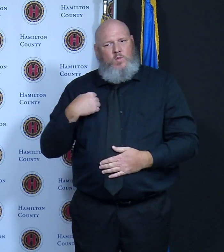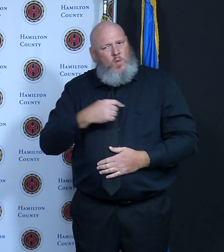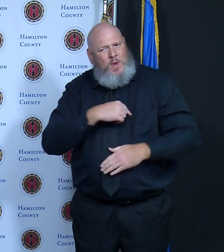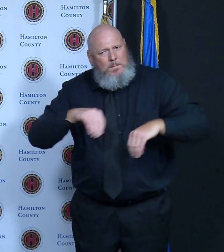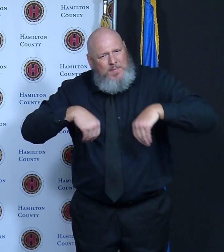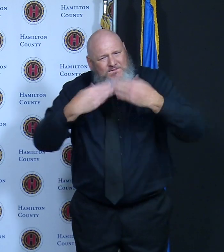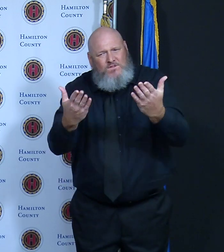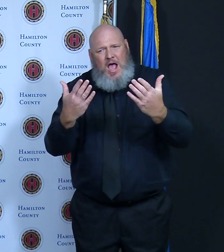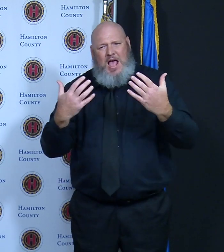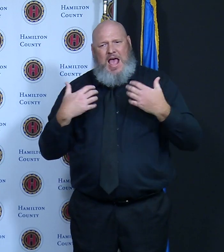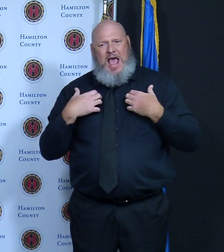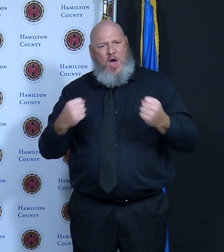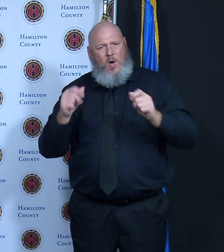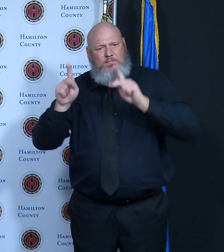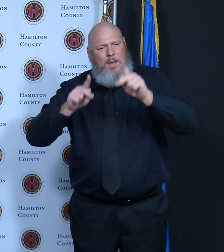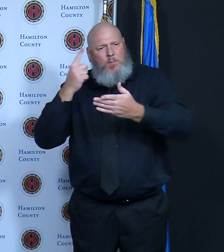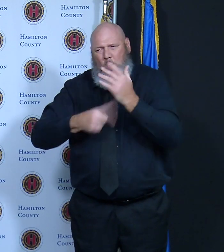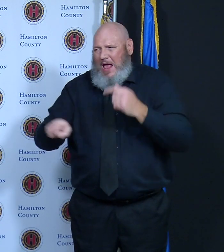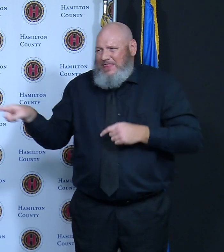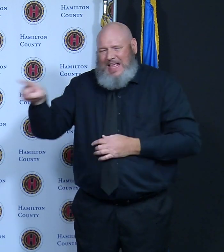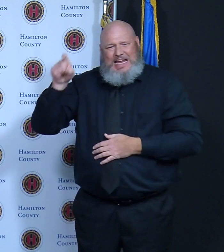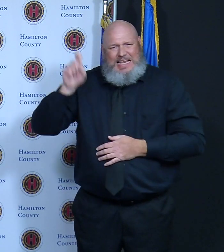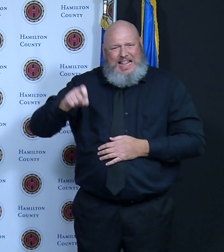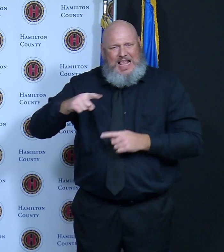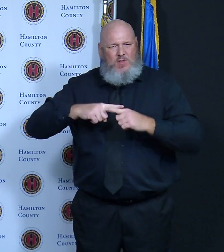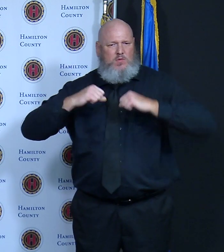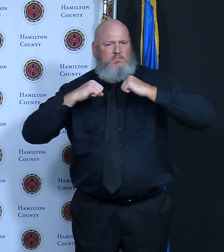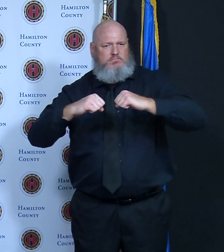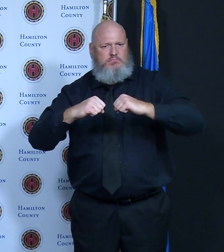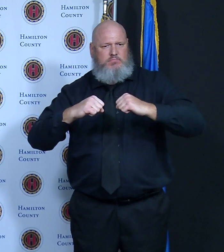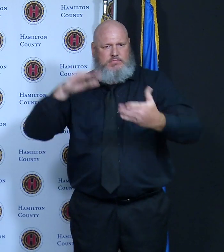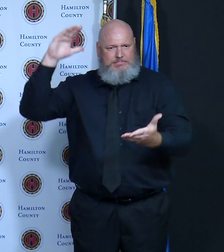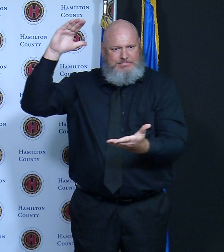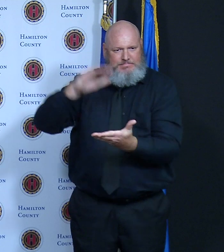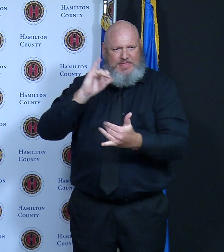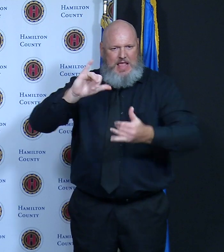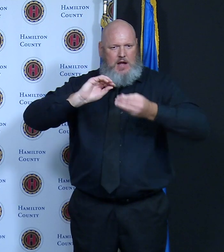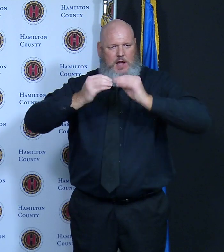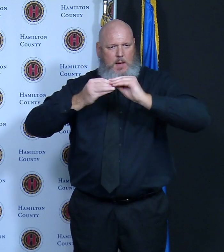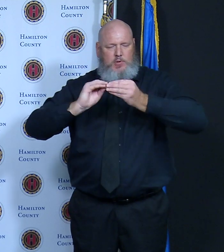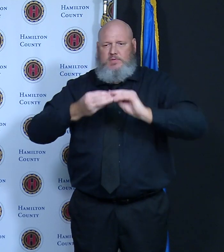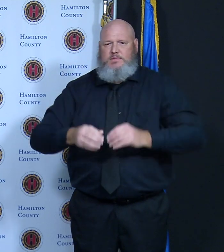we're in a stable position knowing that we are going to have to have more